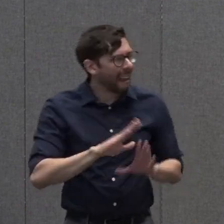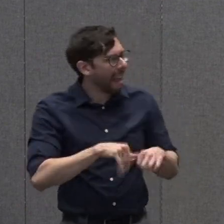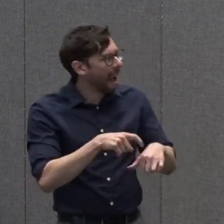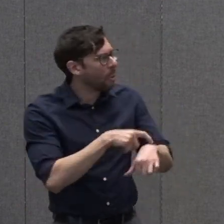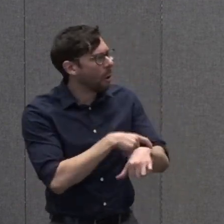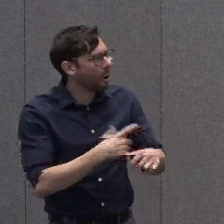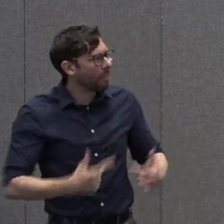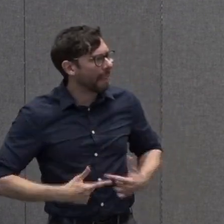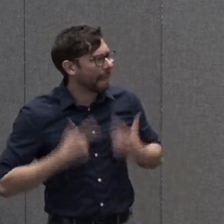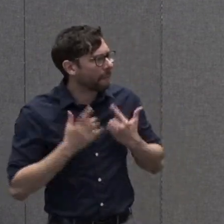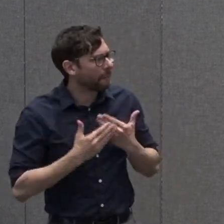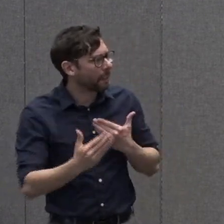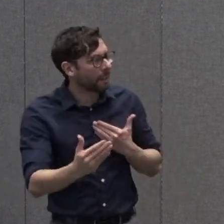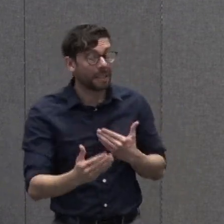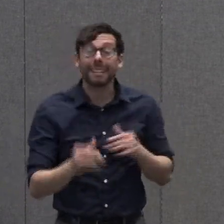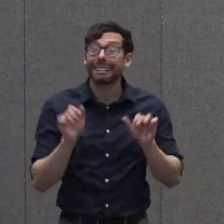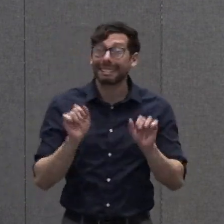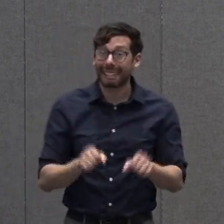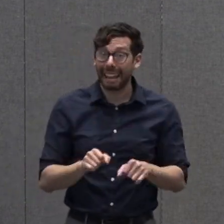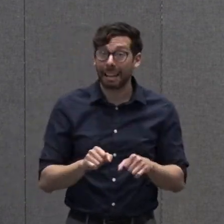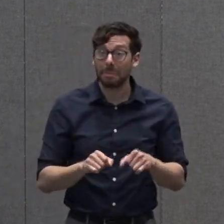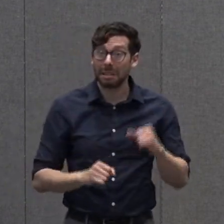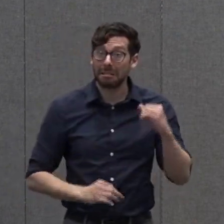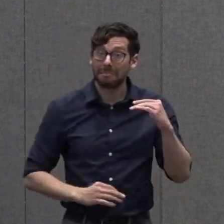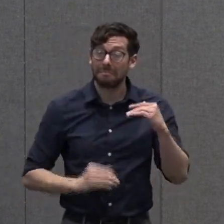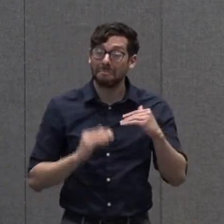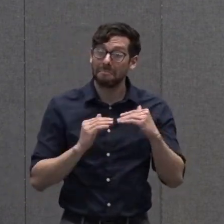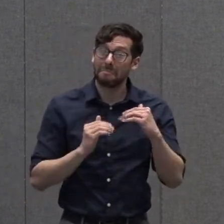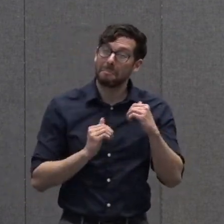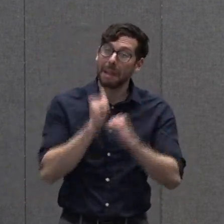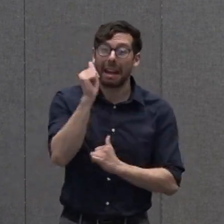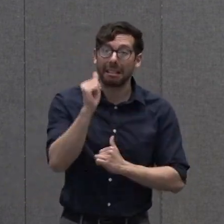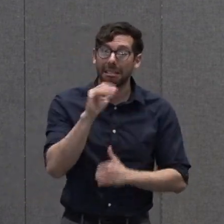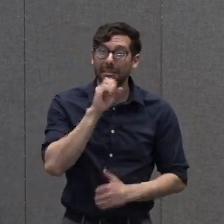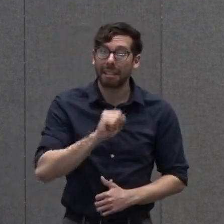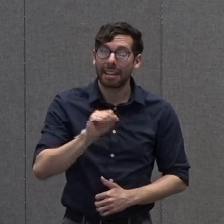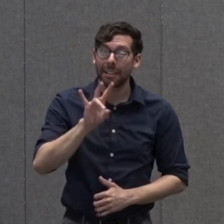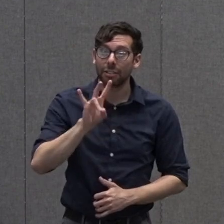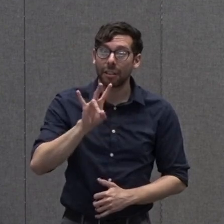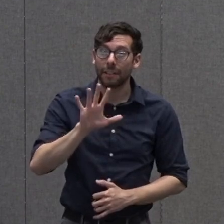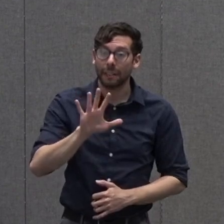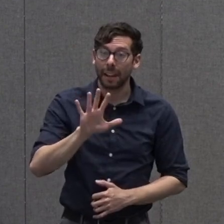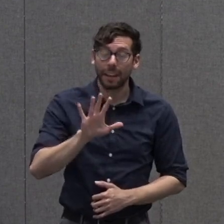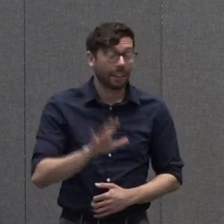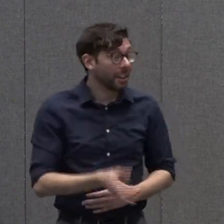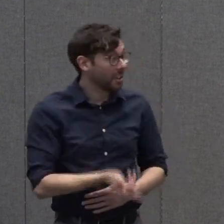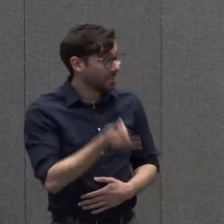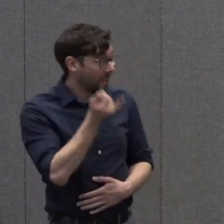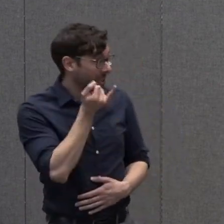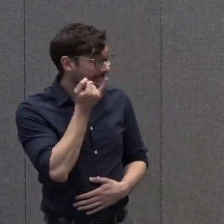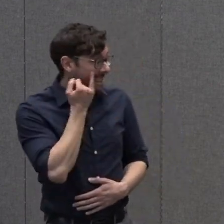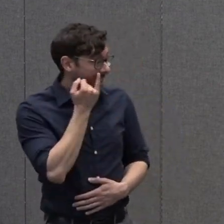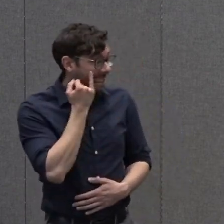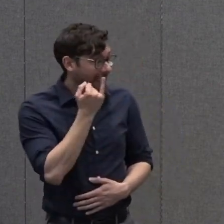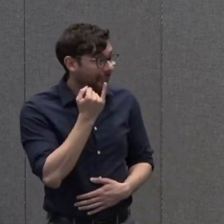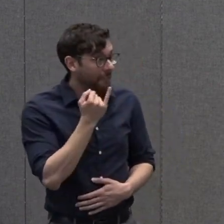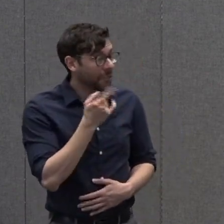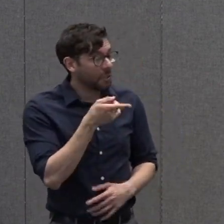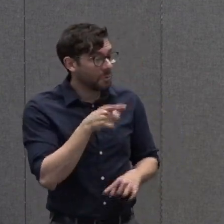Wow, so he's the kind of animal that if you had one, you would have to make arrangements for somebody to care for them, after you're no longer able to do that, wow. Right, right.